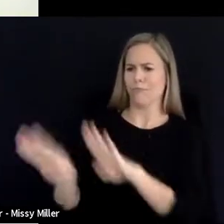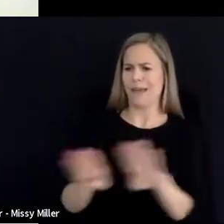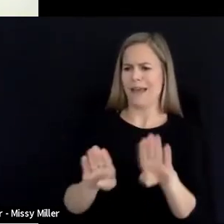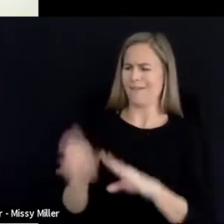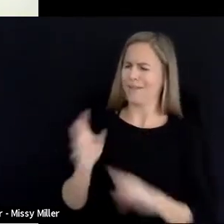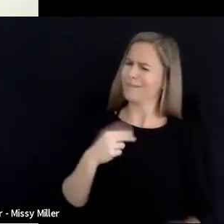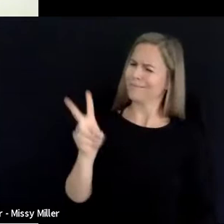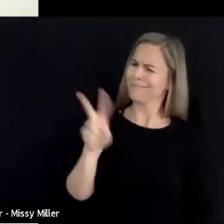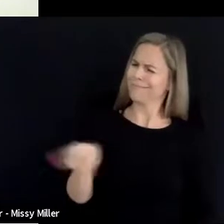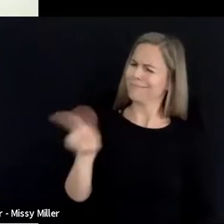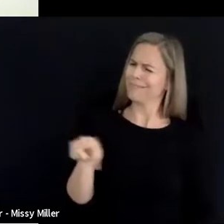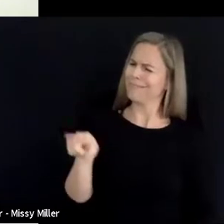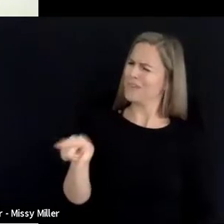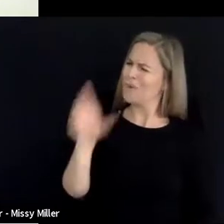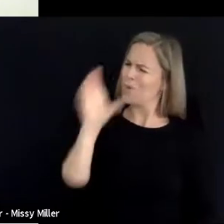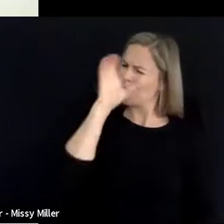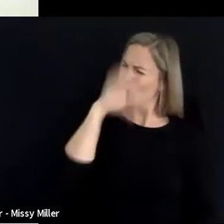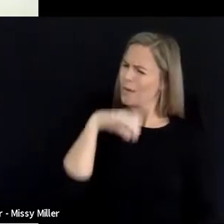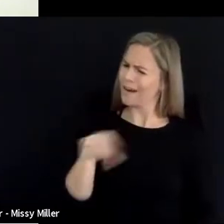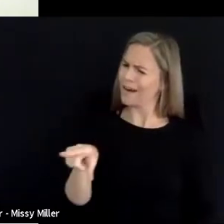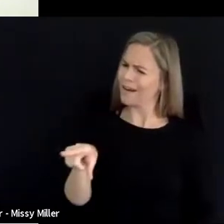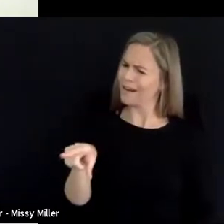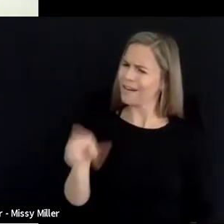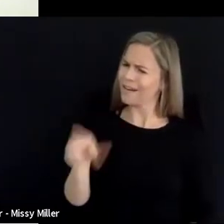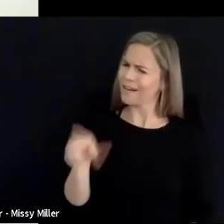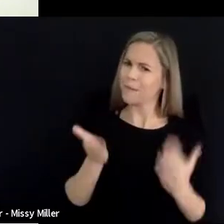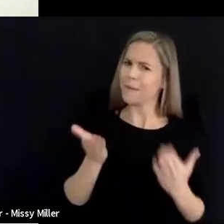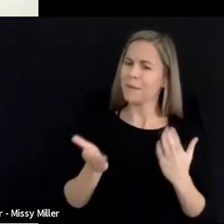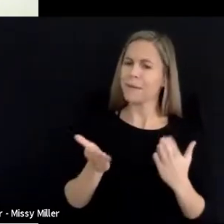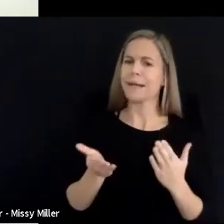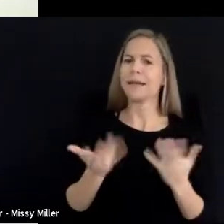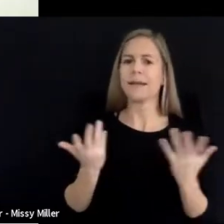And on top of it being weird, we want to label it something.